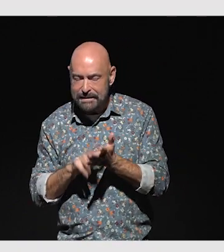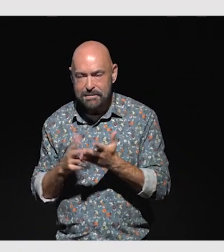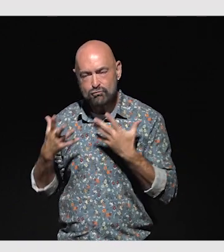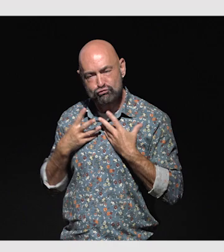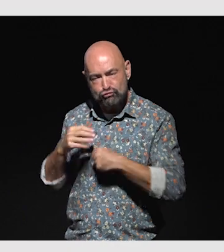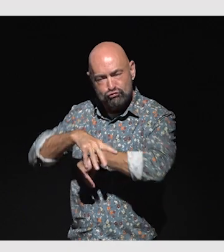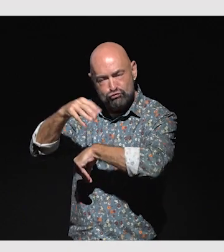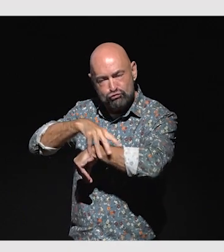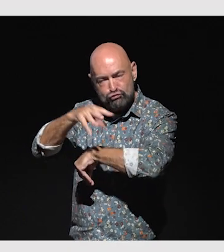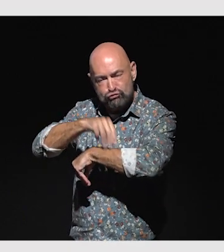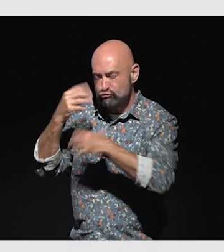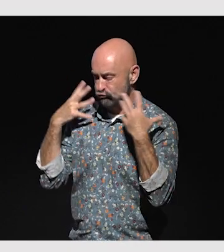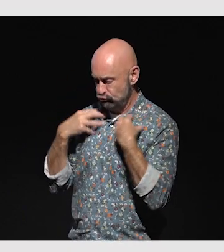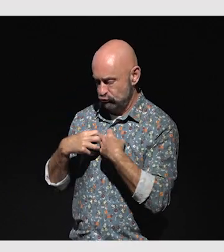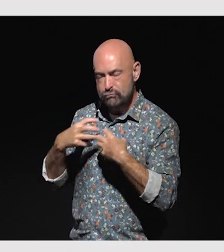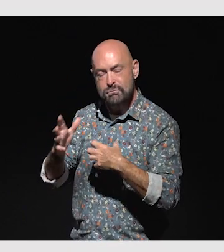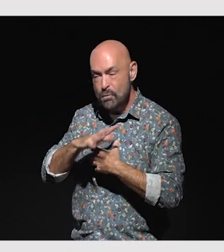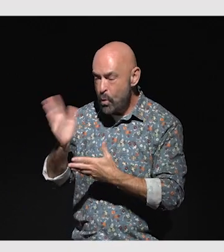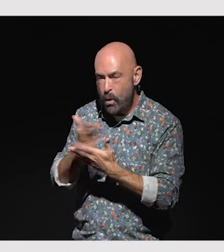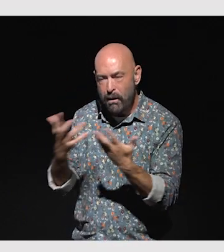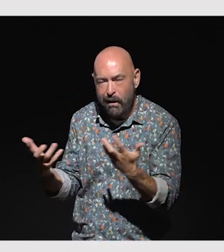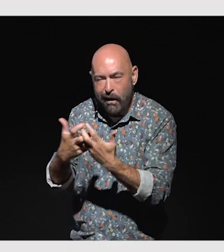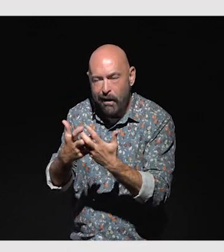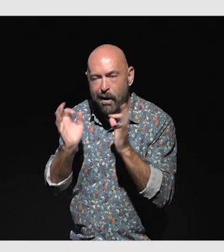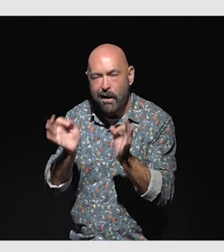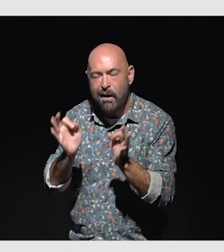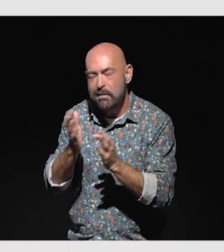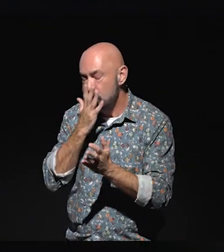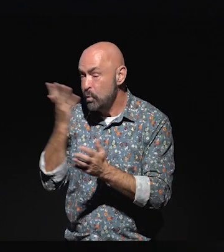all of them working together in the most extraordinary way